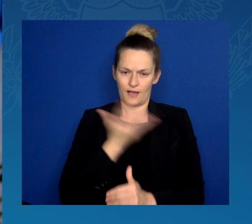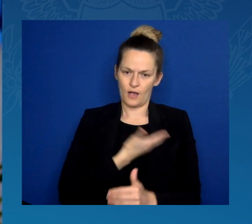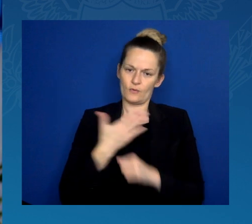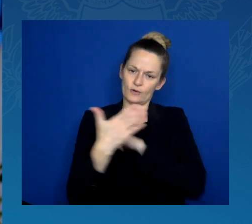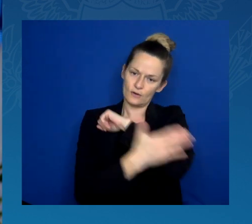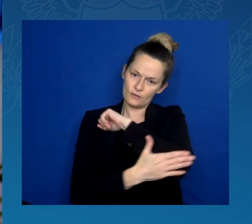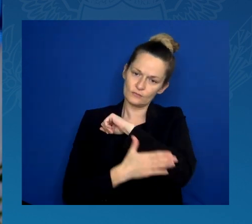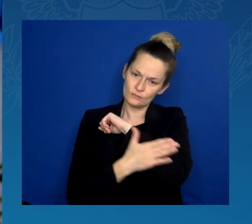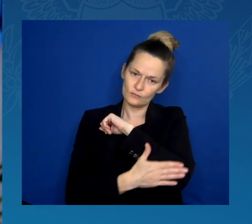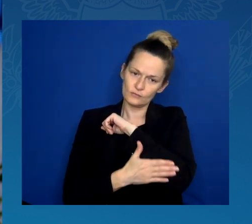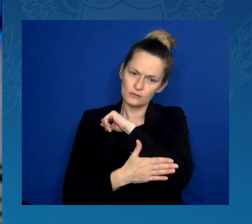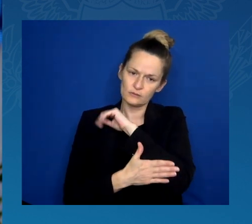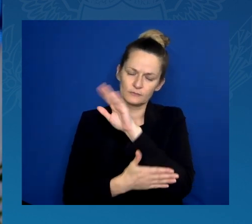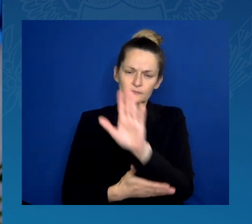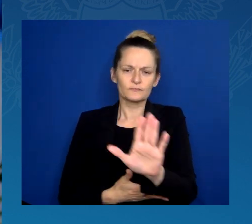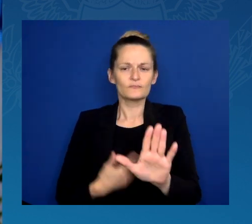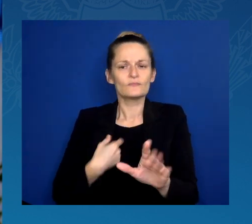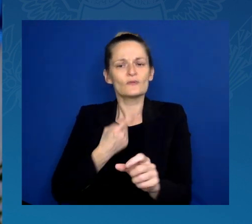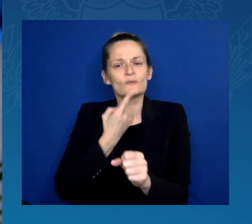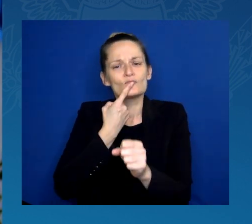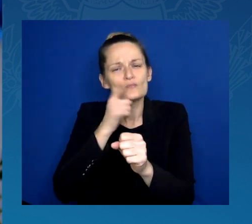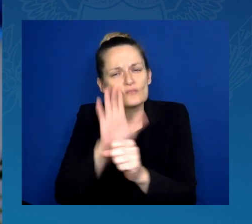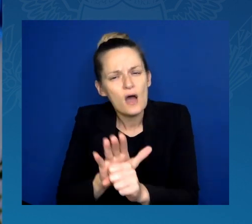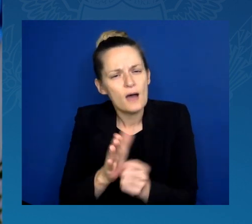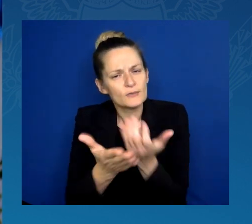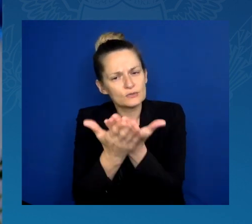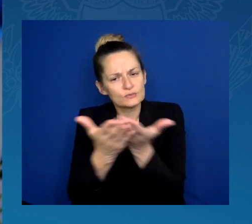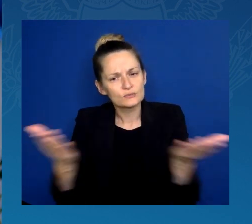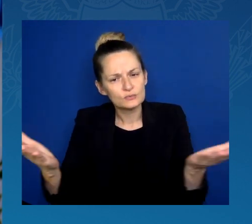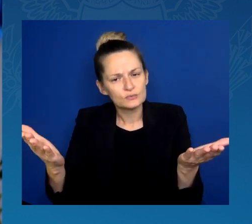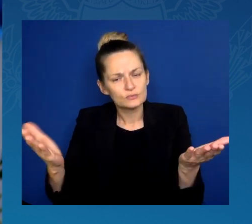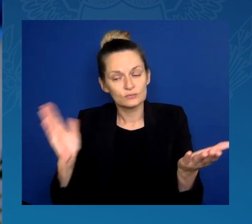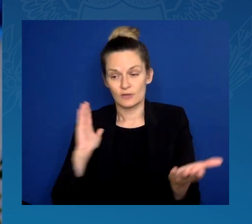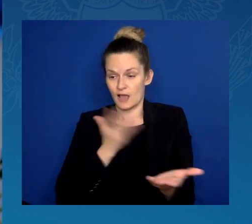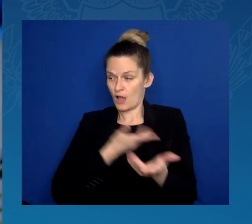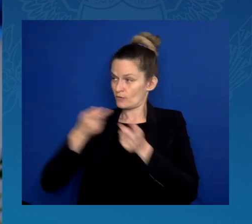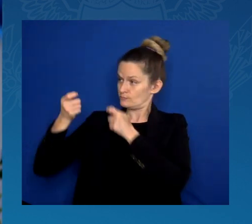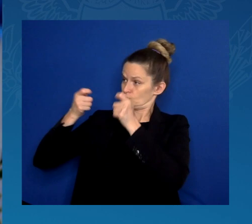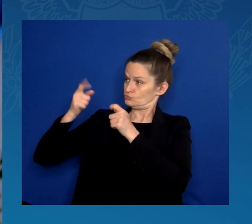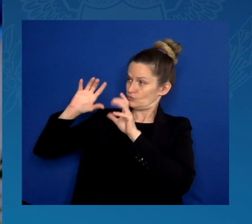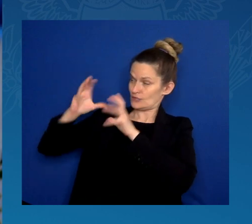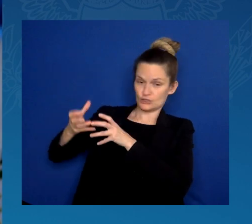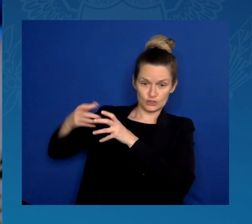our administration will be with you every step of the way. God bless you. And God bless America.